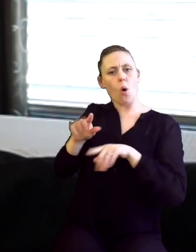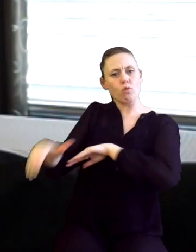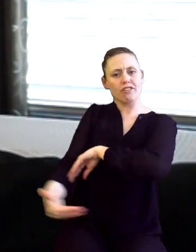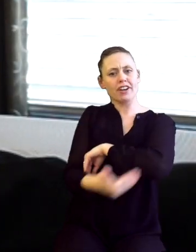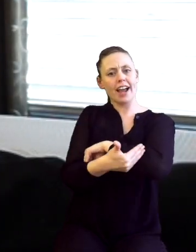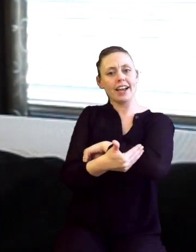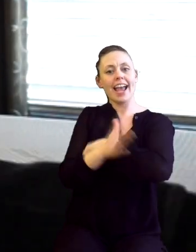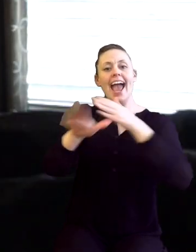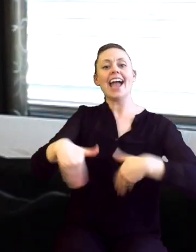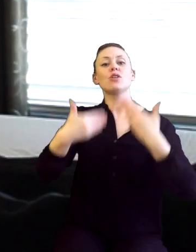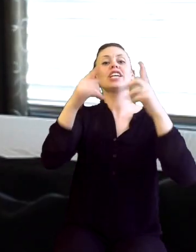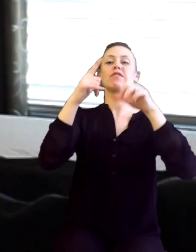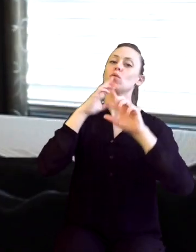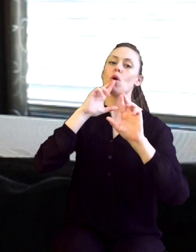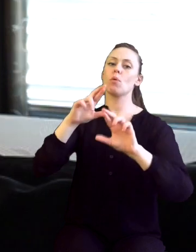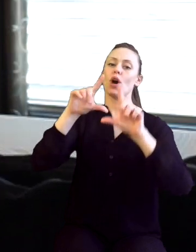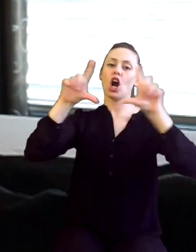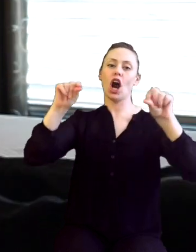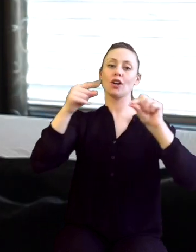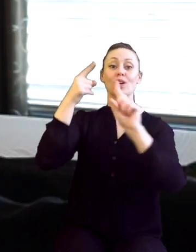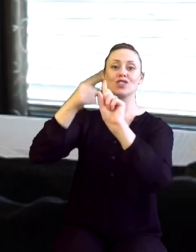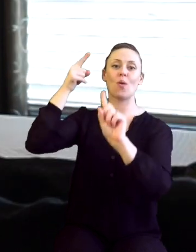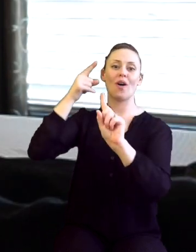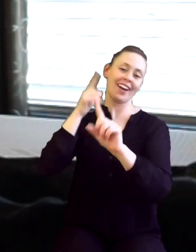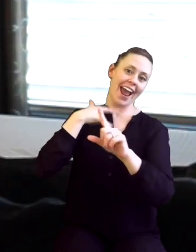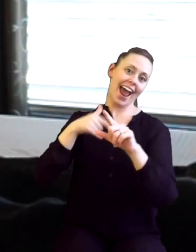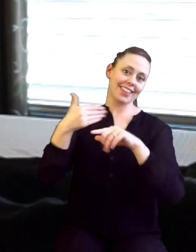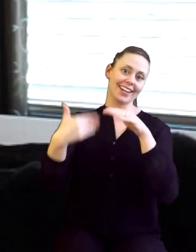and give you a report card or score the next morning.